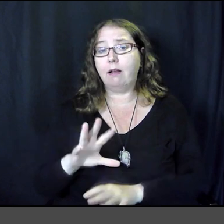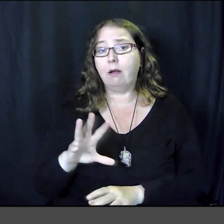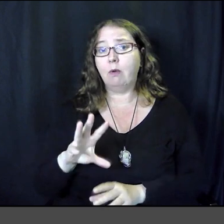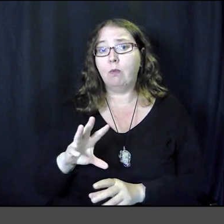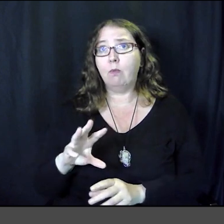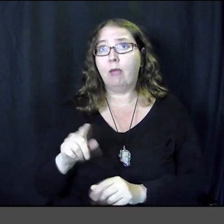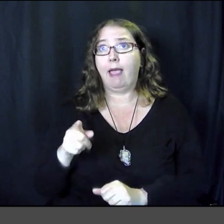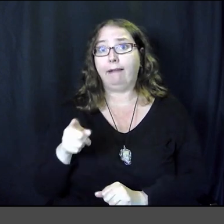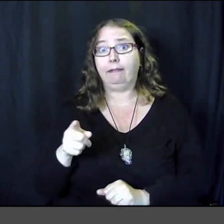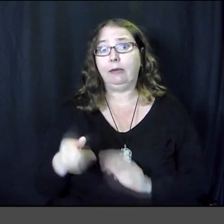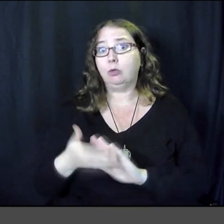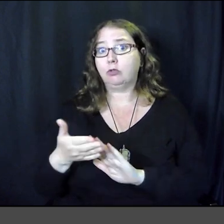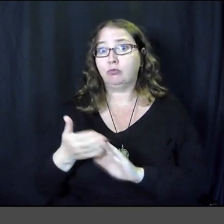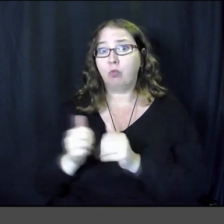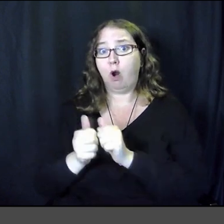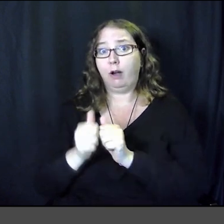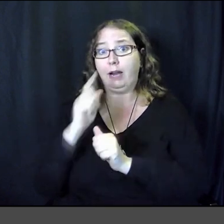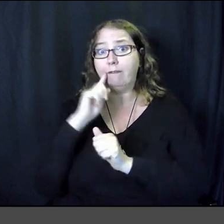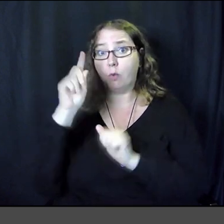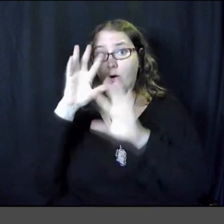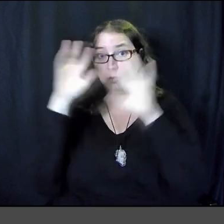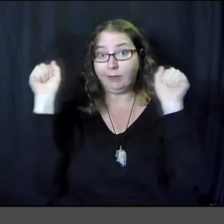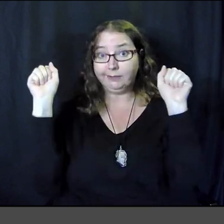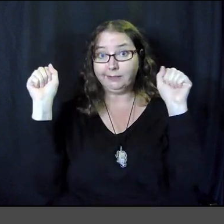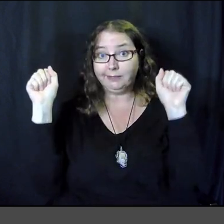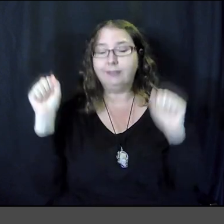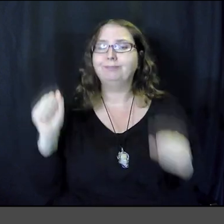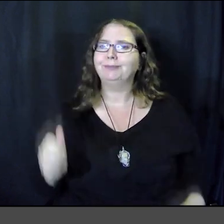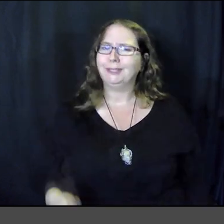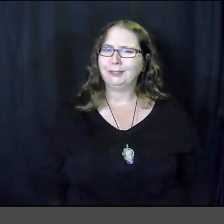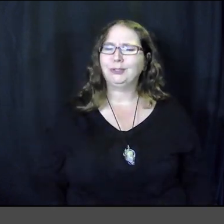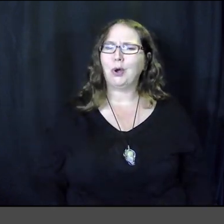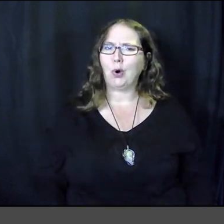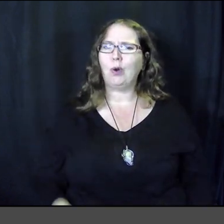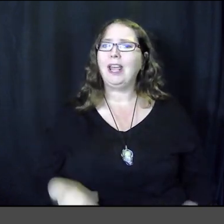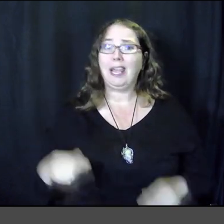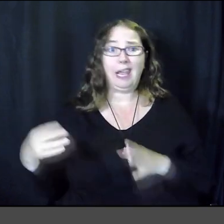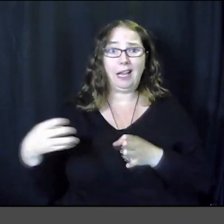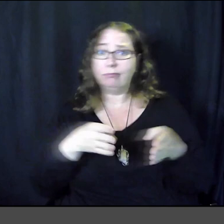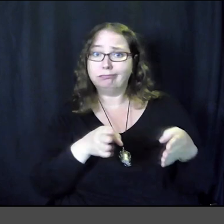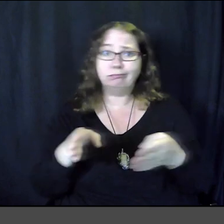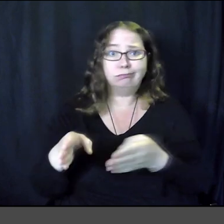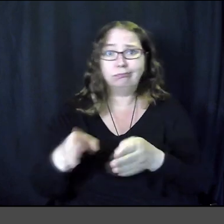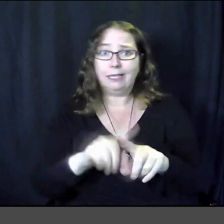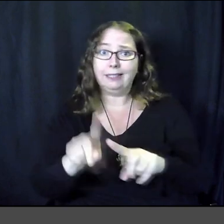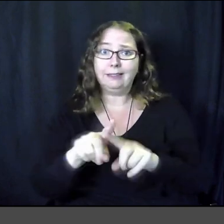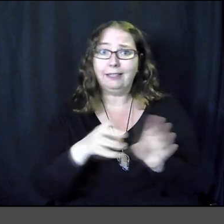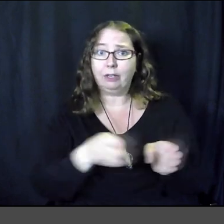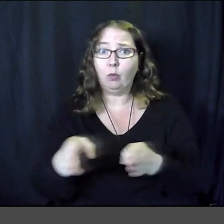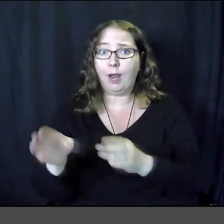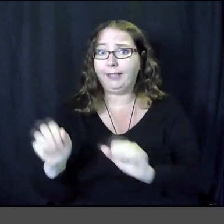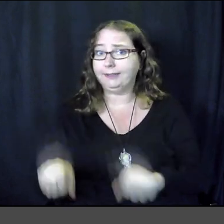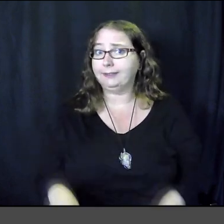SO IT CAN MOVE IN A LOT OF DIFFERENT WAYS. AND SO I WOULD LIKE TO HEAR MORE BECAUSE YOU SAY JUAN